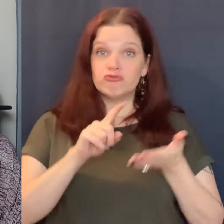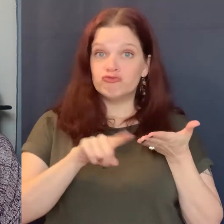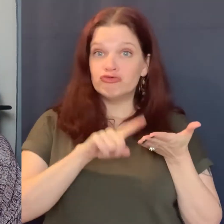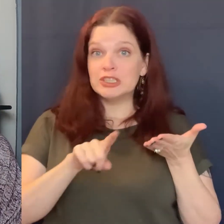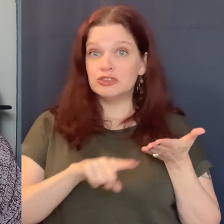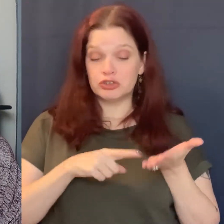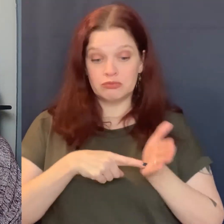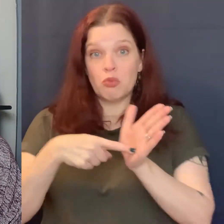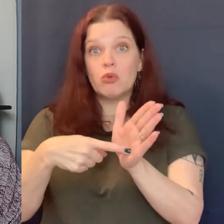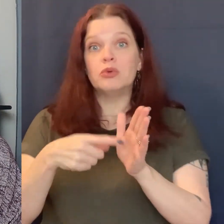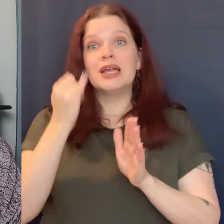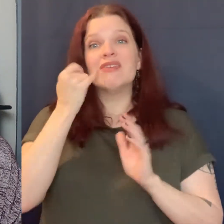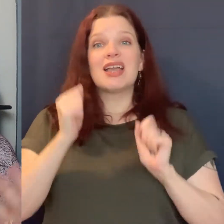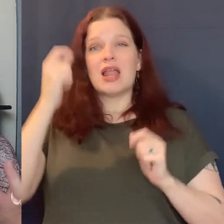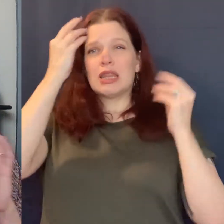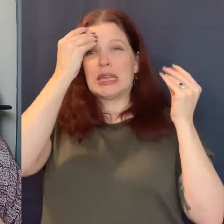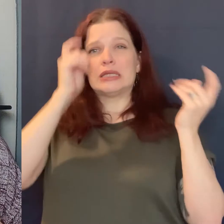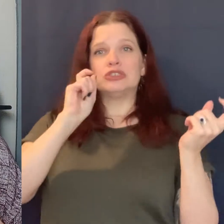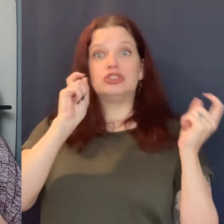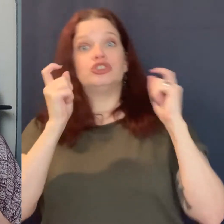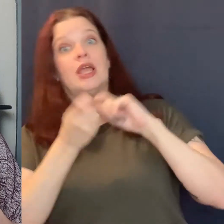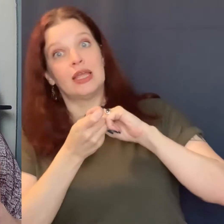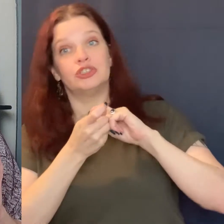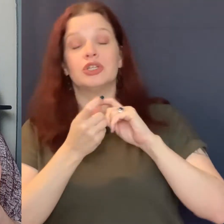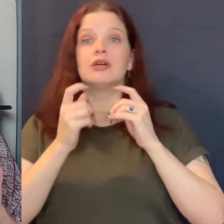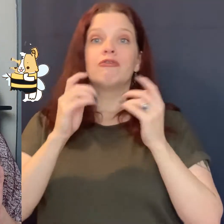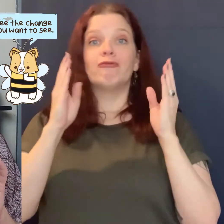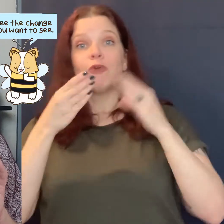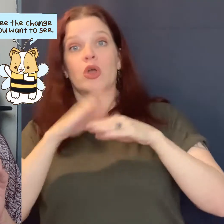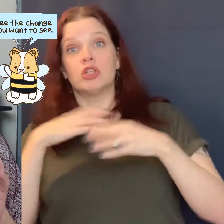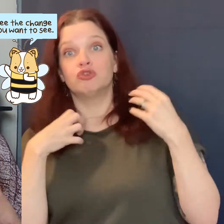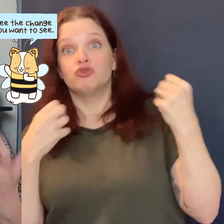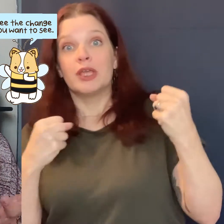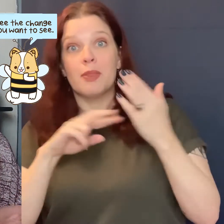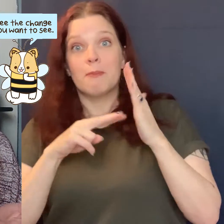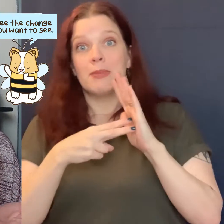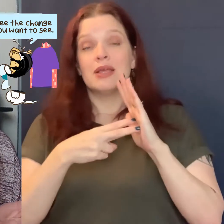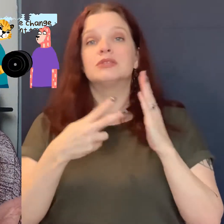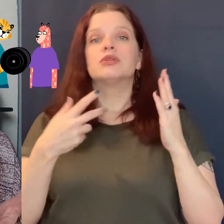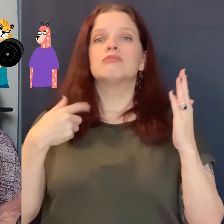And so we know from the research that when we're able to reframe our thoughts into a strengths based perspective that we experience